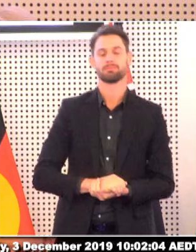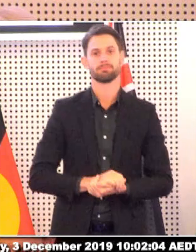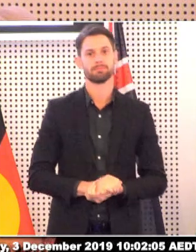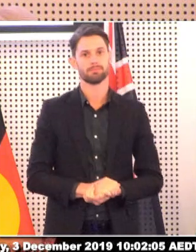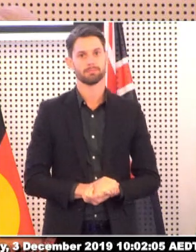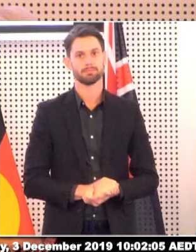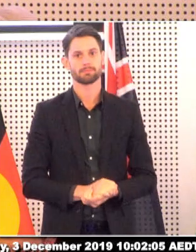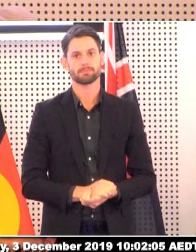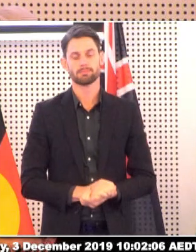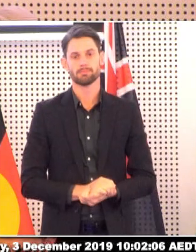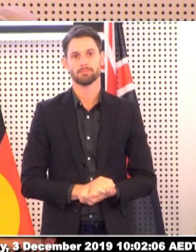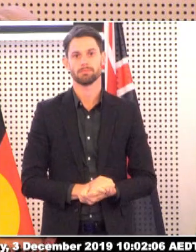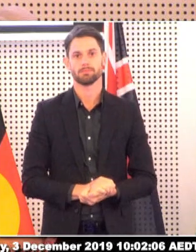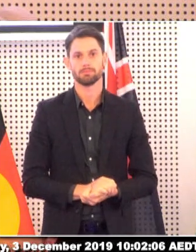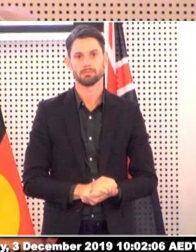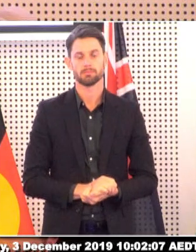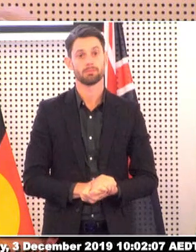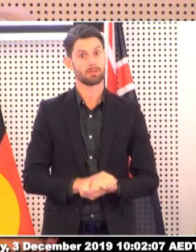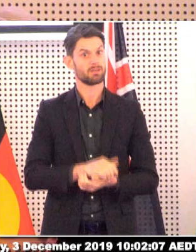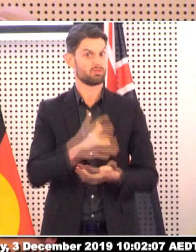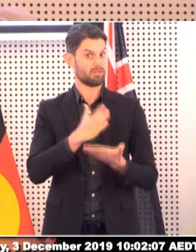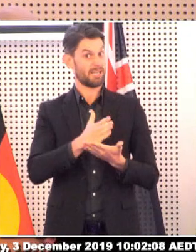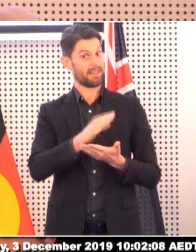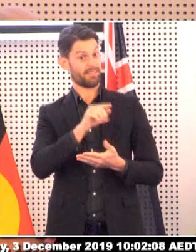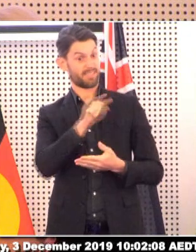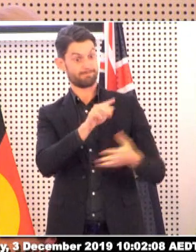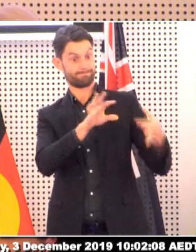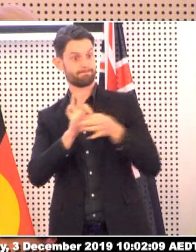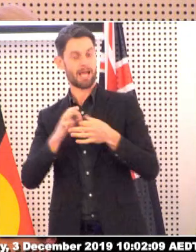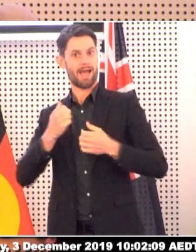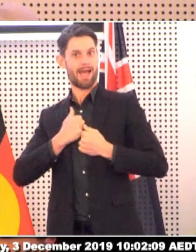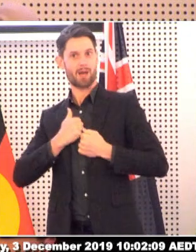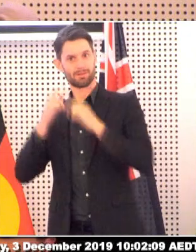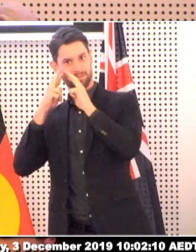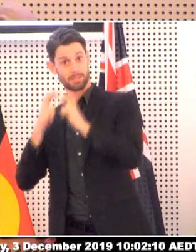the work of this Commission. As we’ve heard, the United Nations Convention on the Rights of Persons with